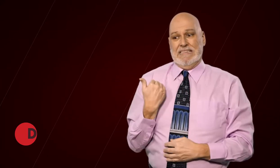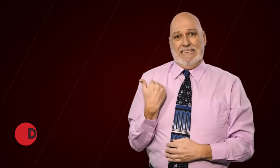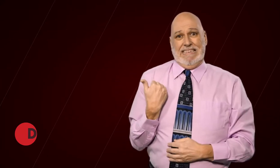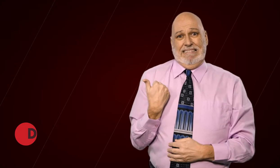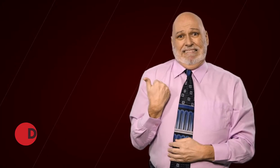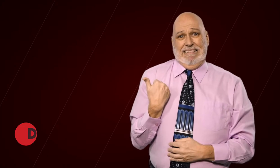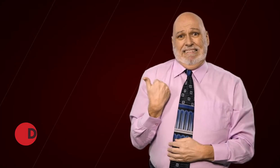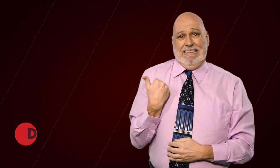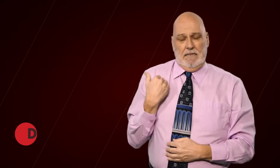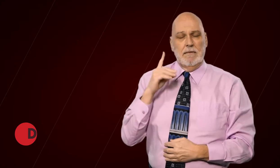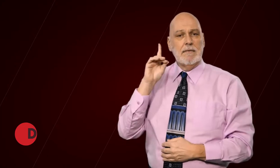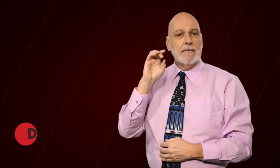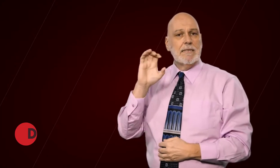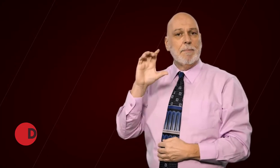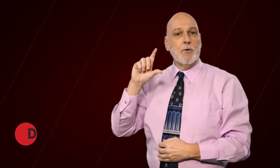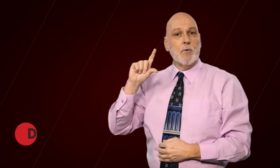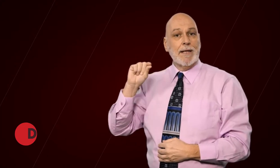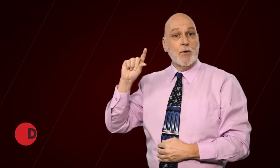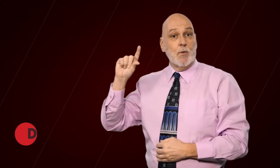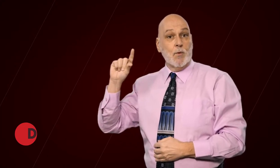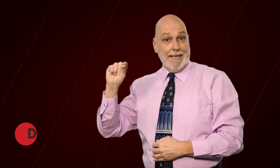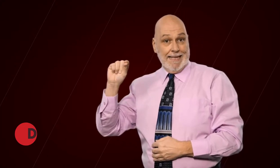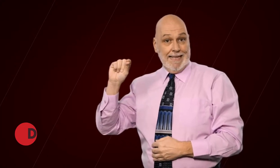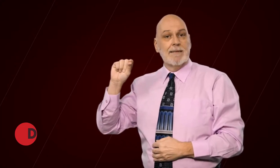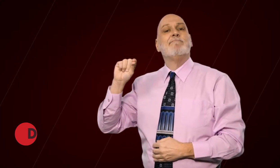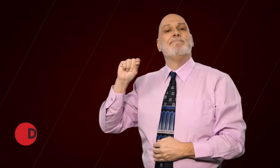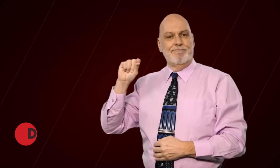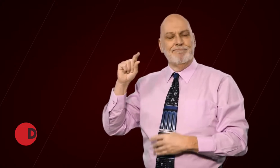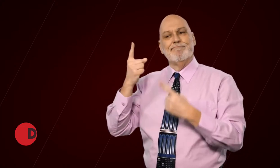In December 2020,